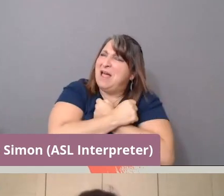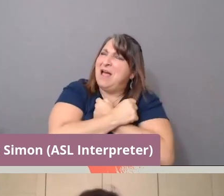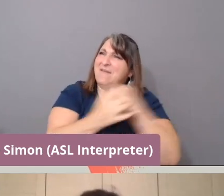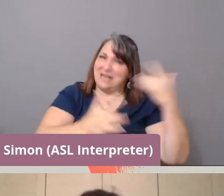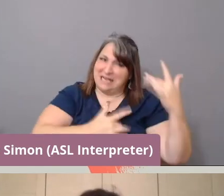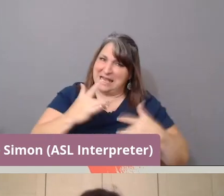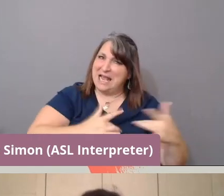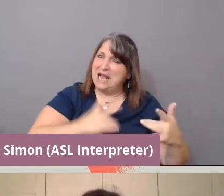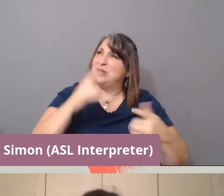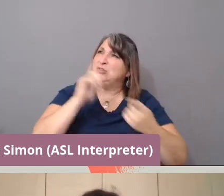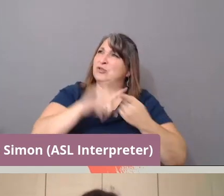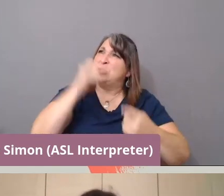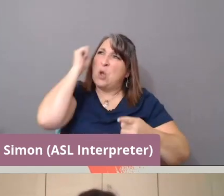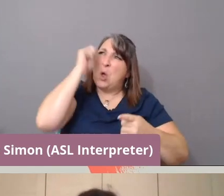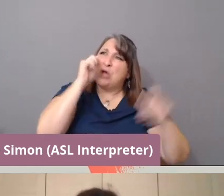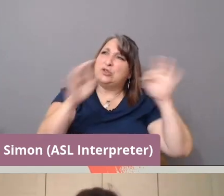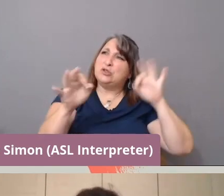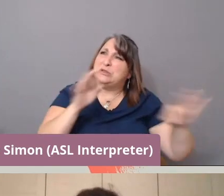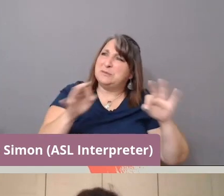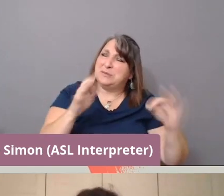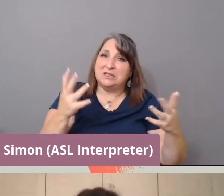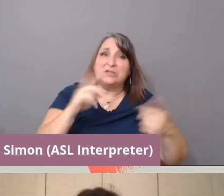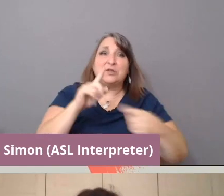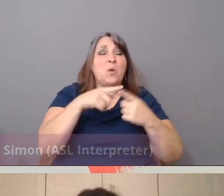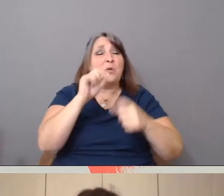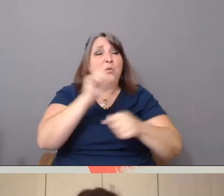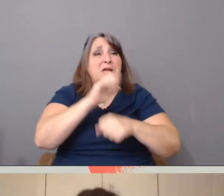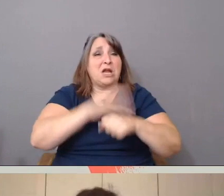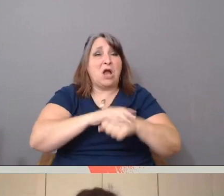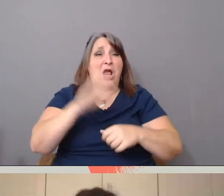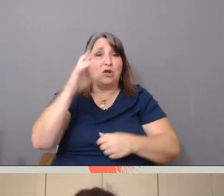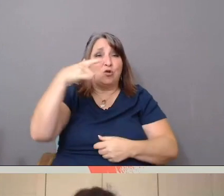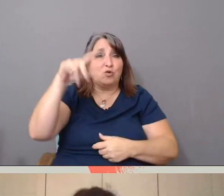So when we were working on "Crip Camp," one of the things that was really important to us was